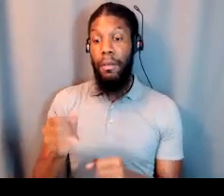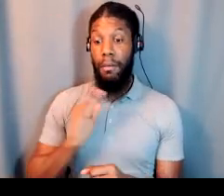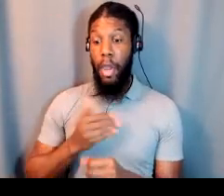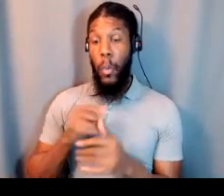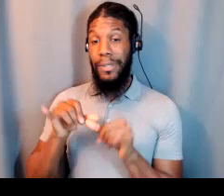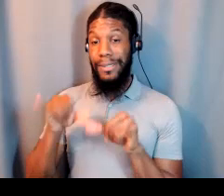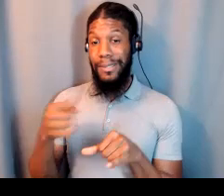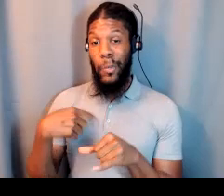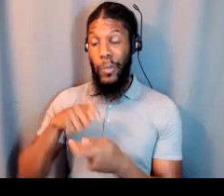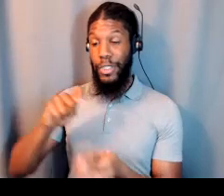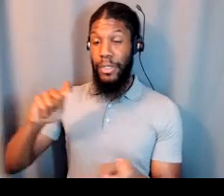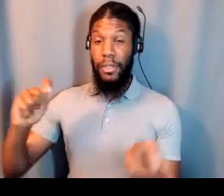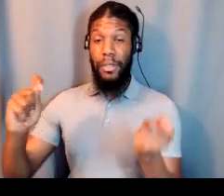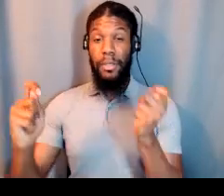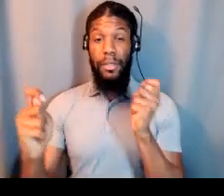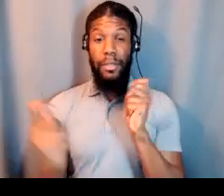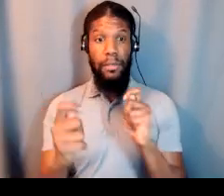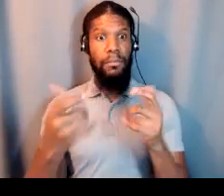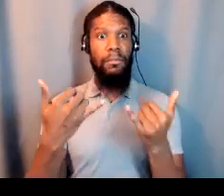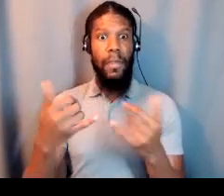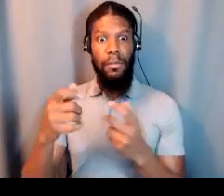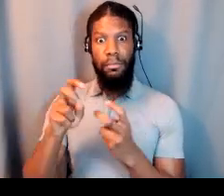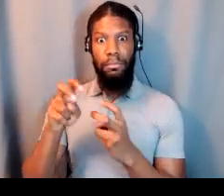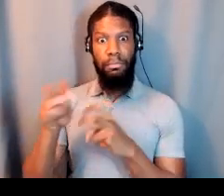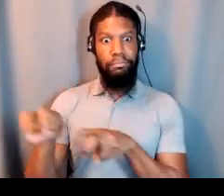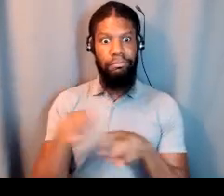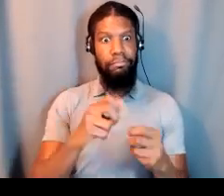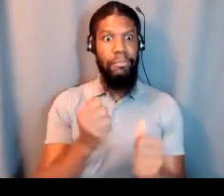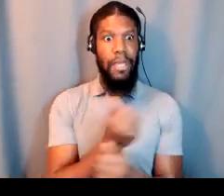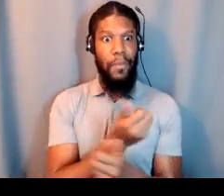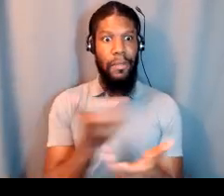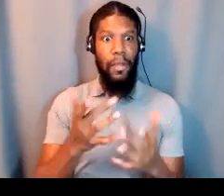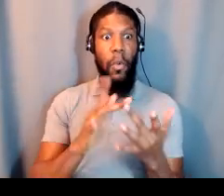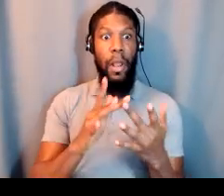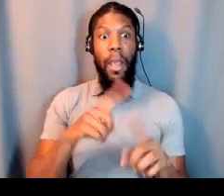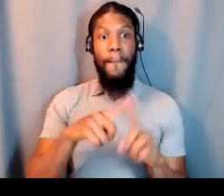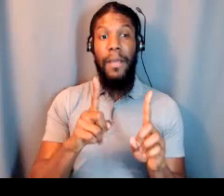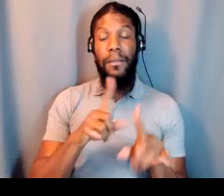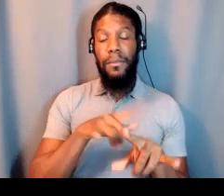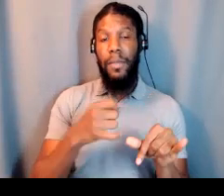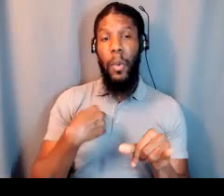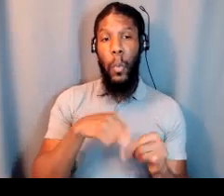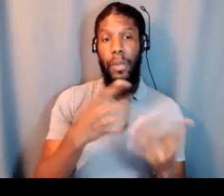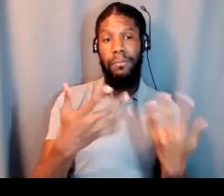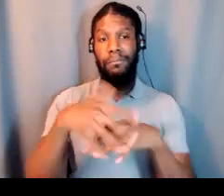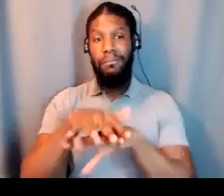rather than face to face. So I guess you could also say that UHV [University of Houston-Victoria] is something of a hybrid model.